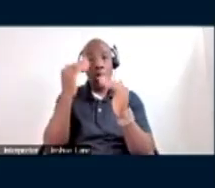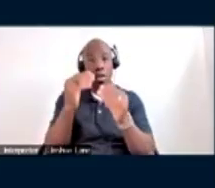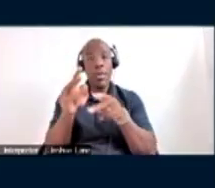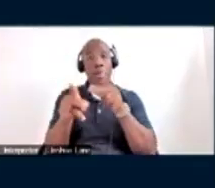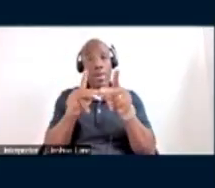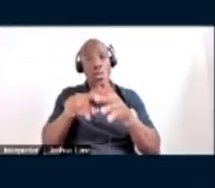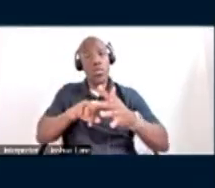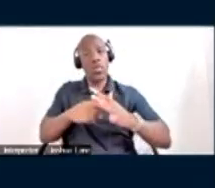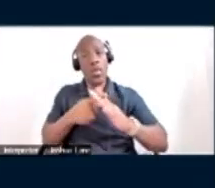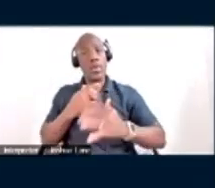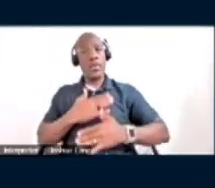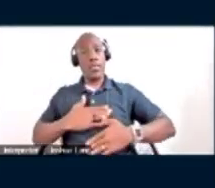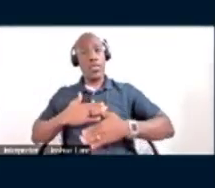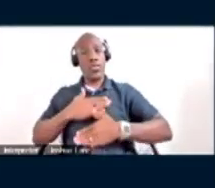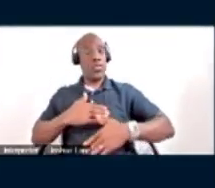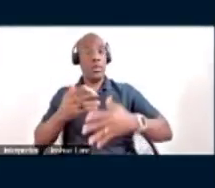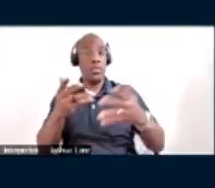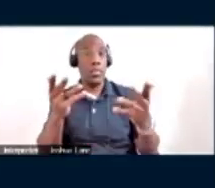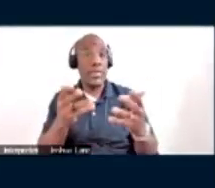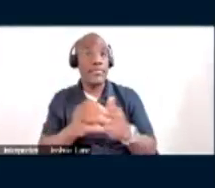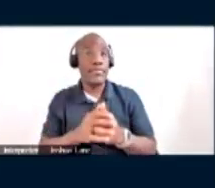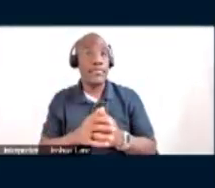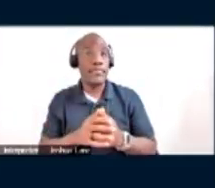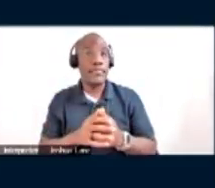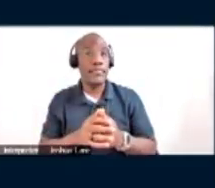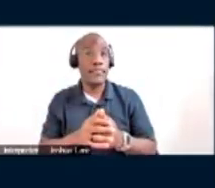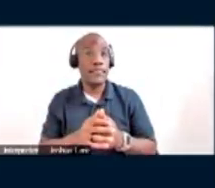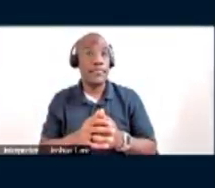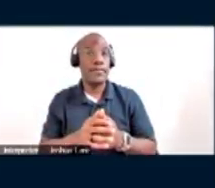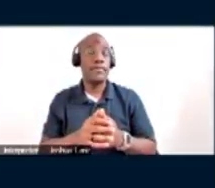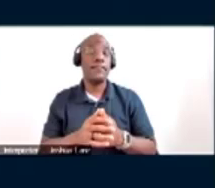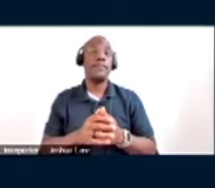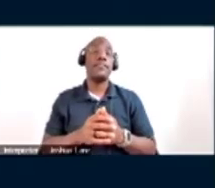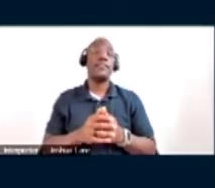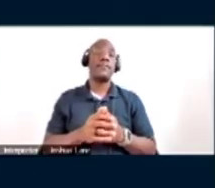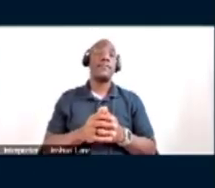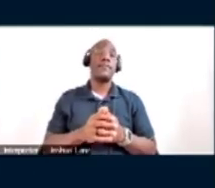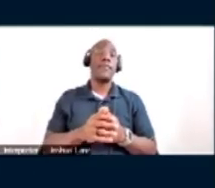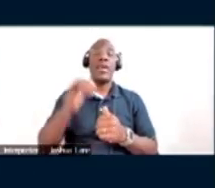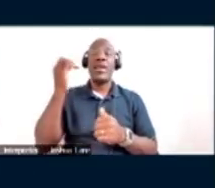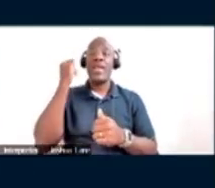that when we hear about bias or flaws in review.